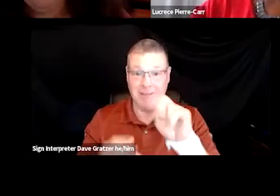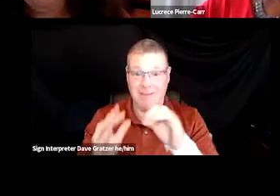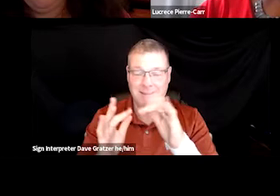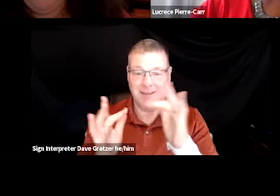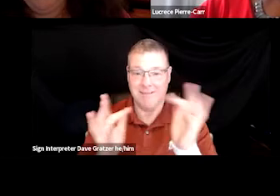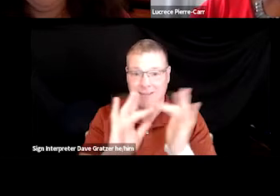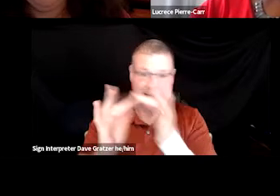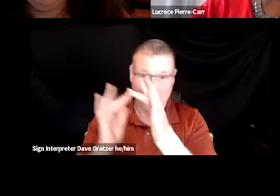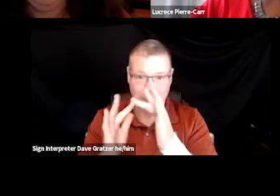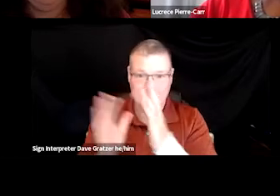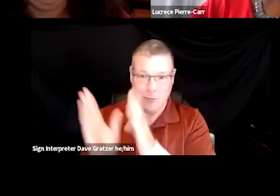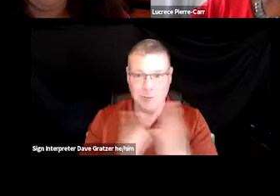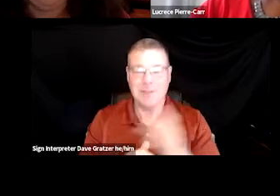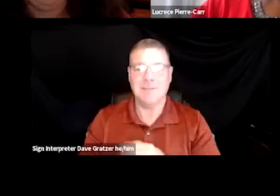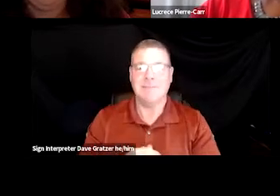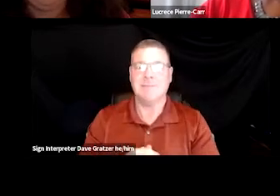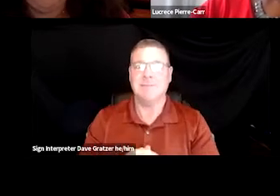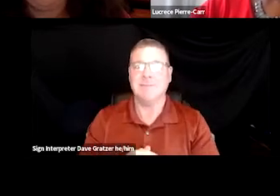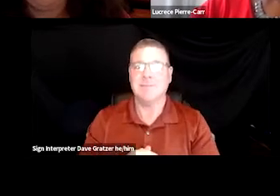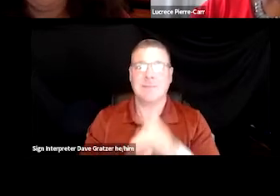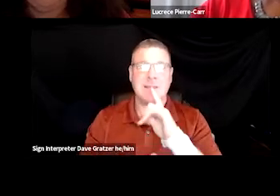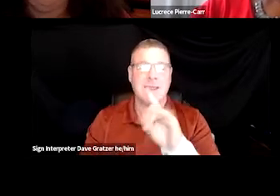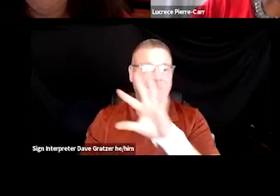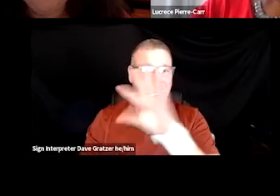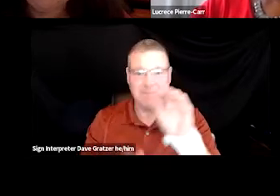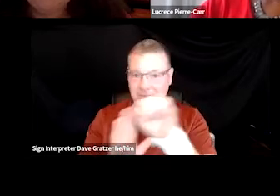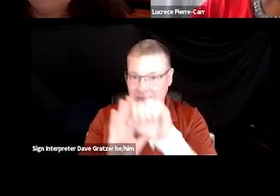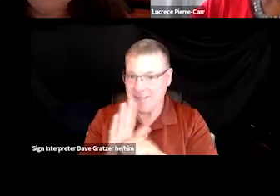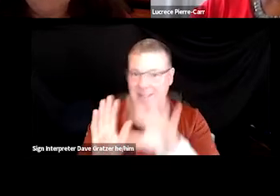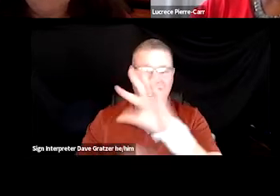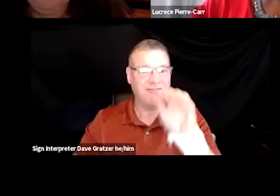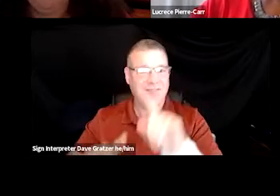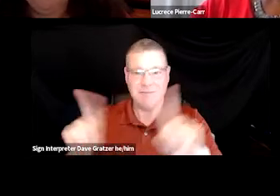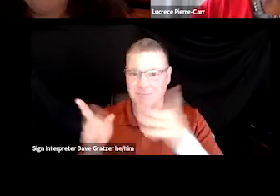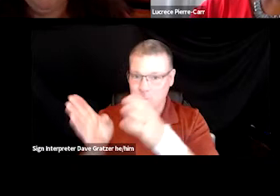I know that there's 50 states, so there's 50 different ways that people are trying